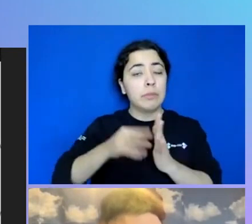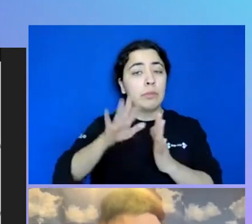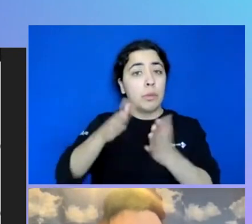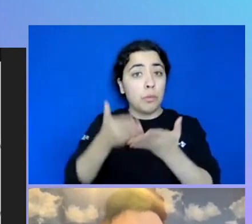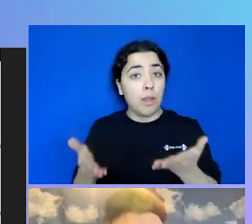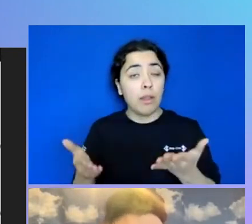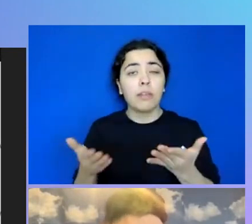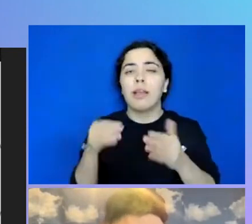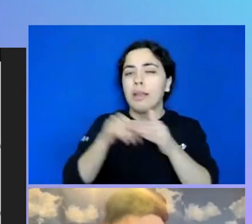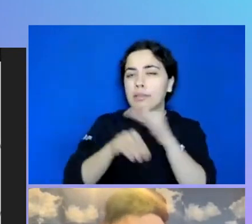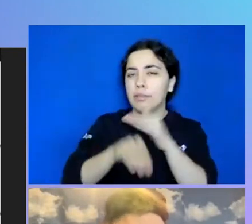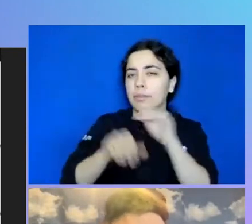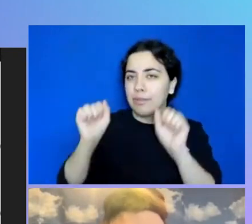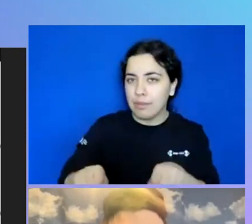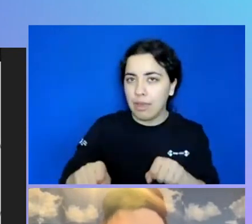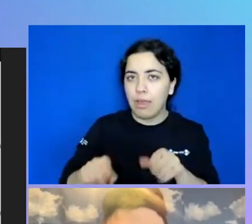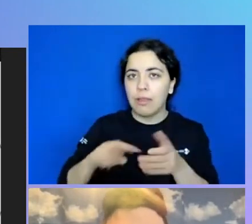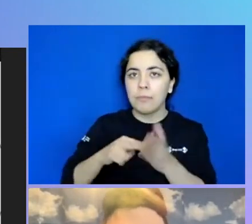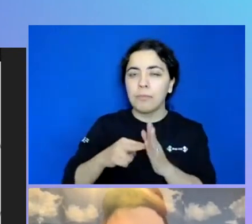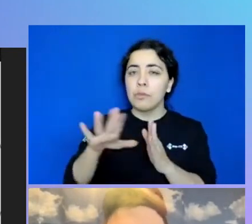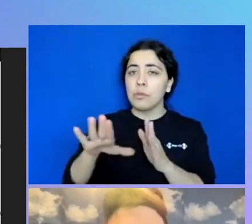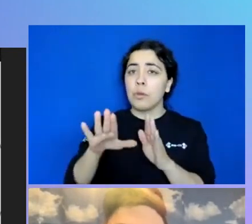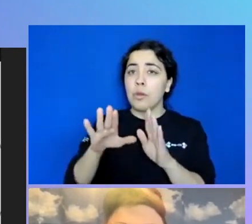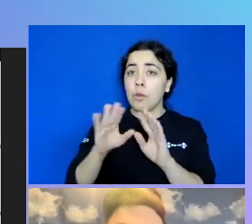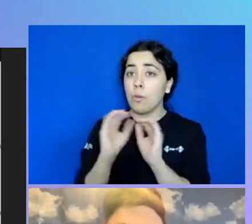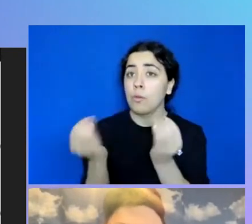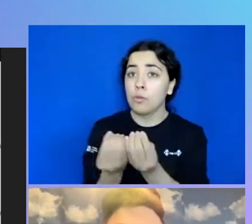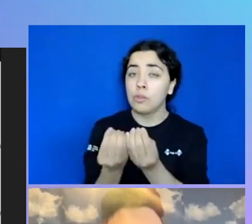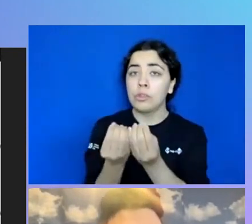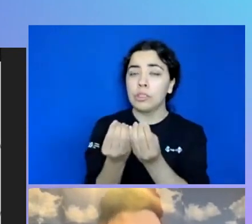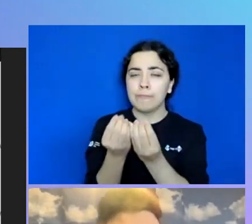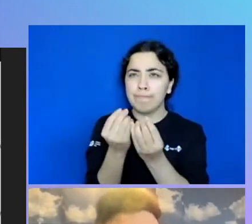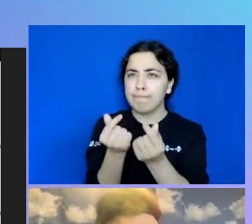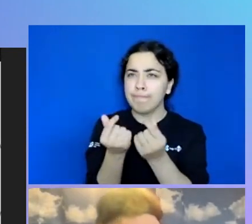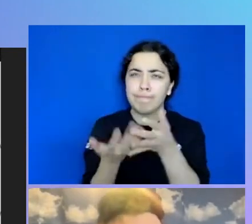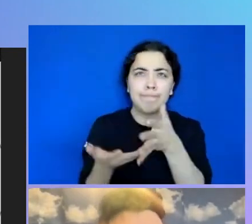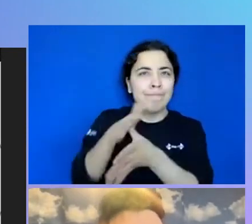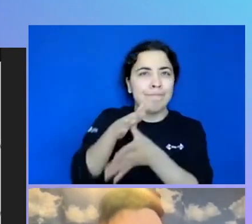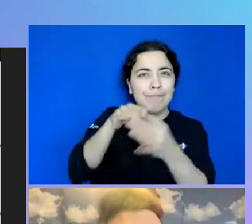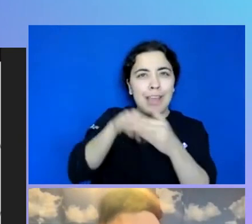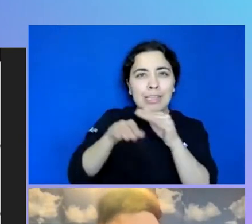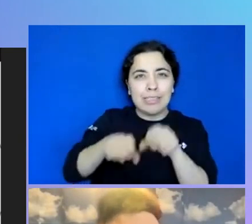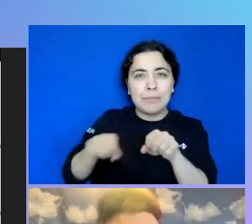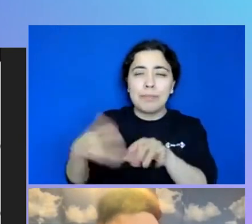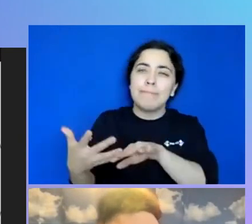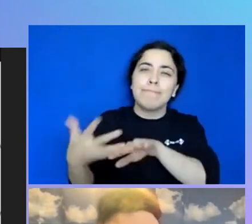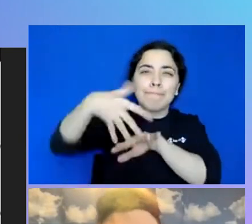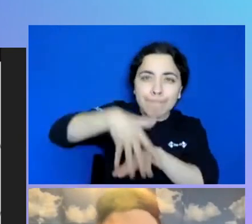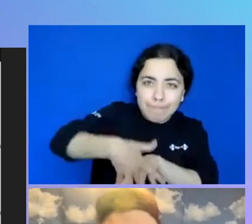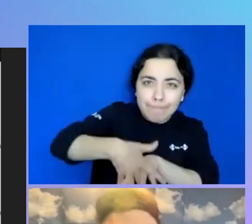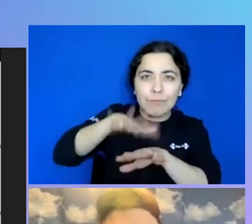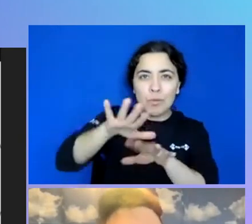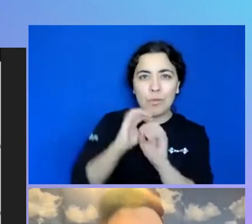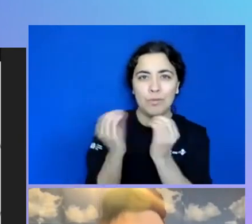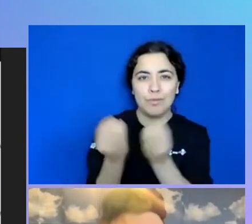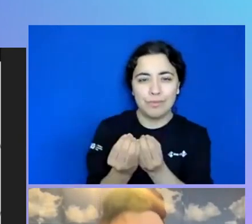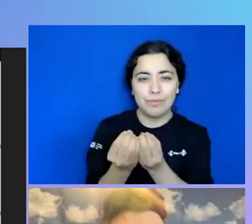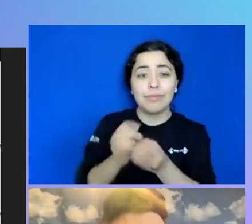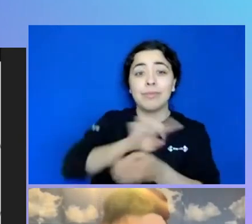of accessibility within your product organization line. But once you move that into marketing and beyond, and your